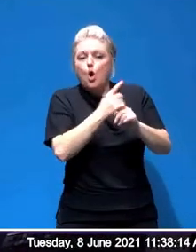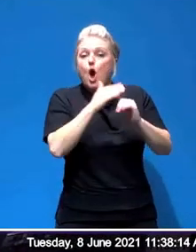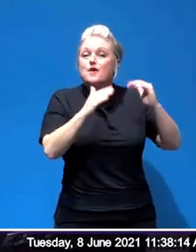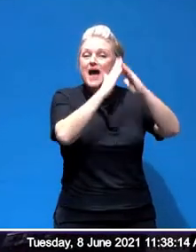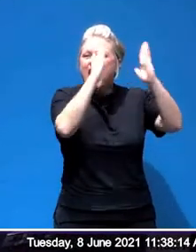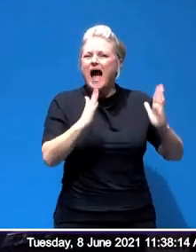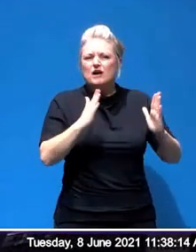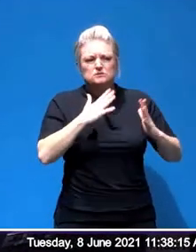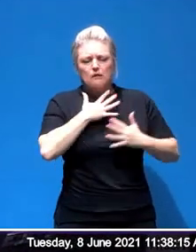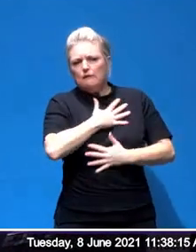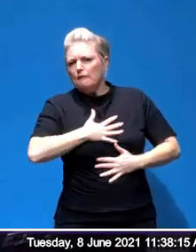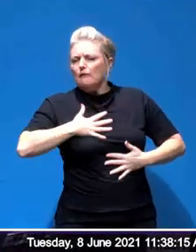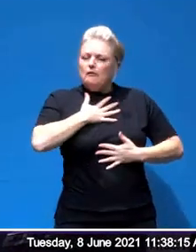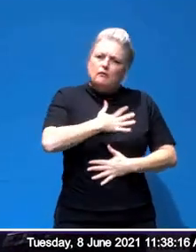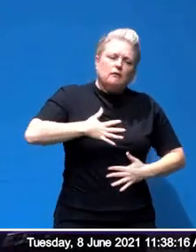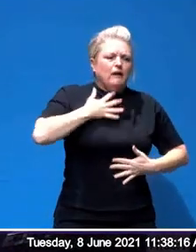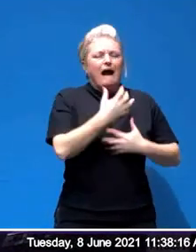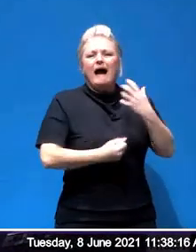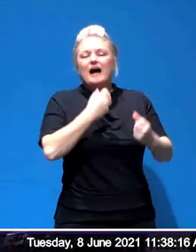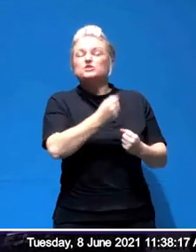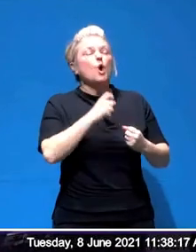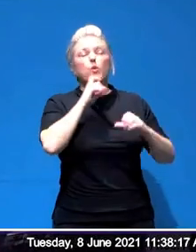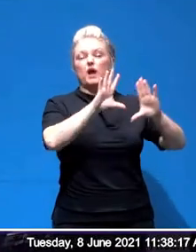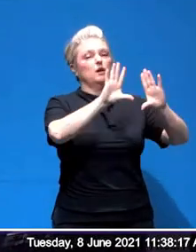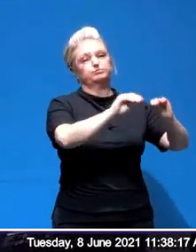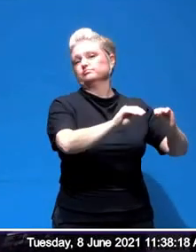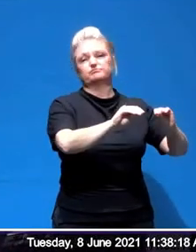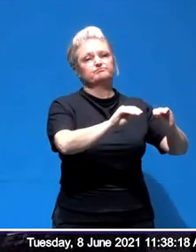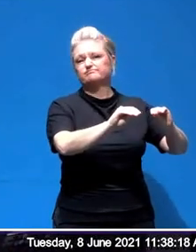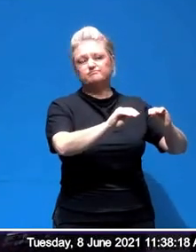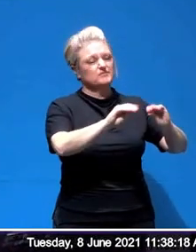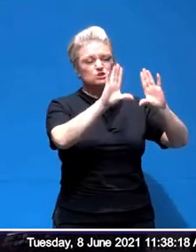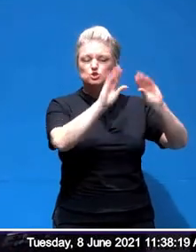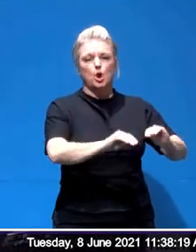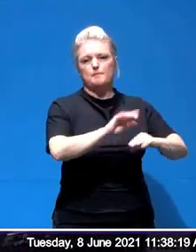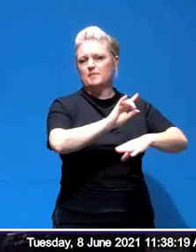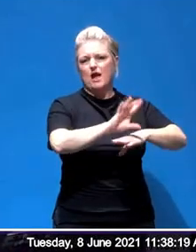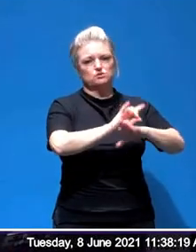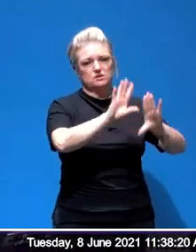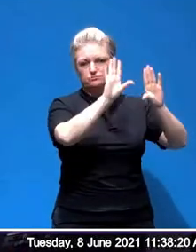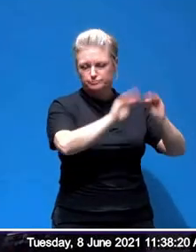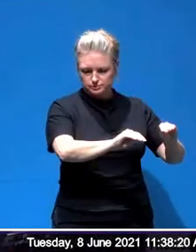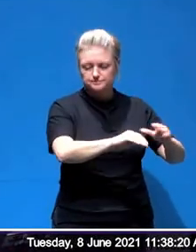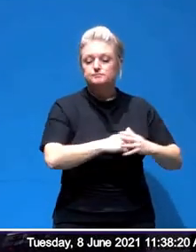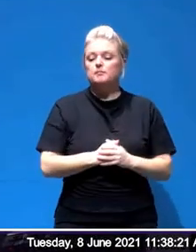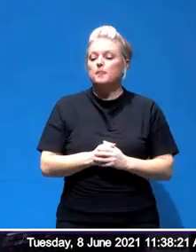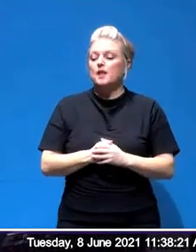Graham and I had a session with the --- so in response to that, Daniel had one session.